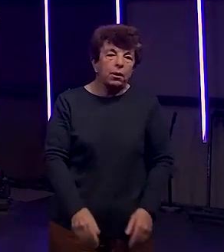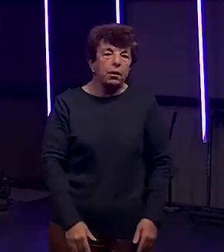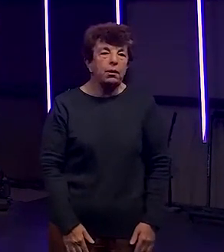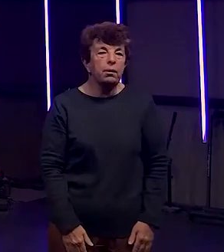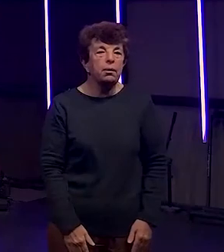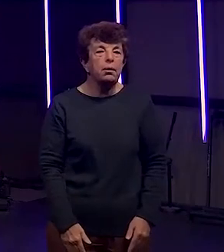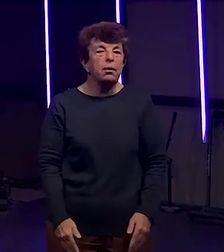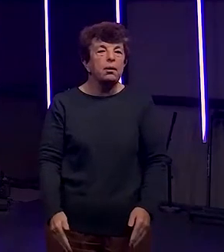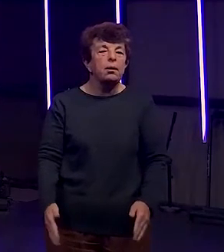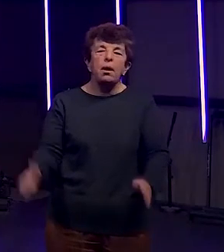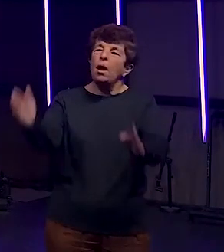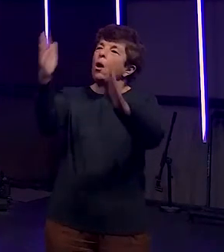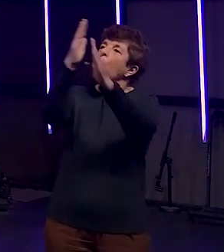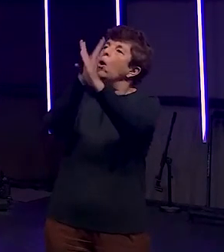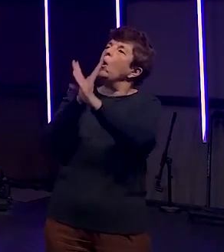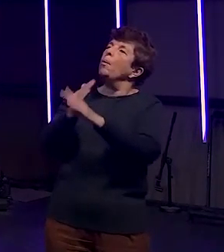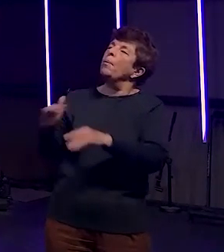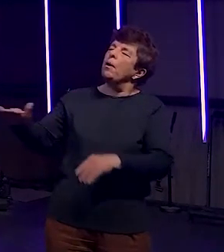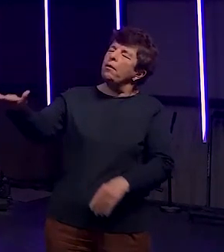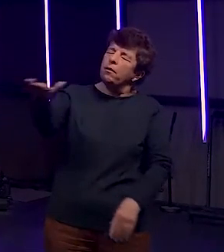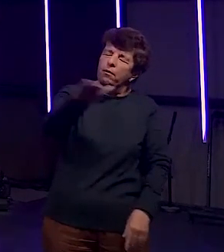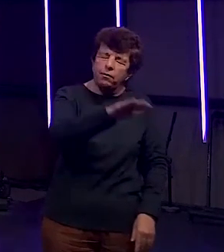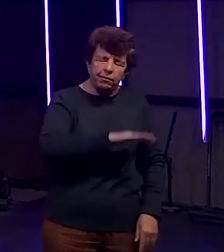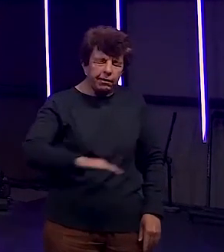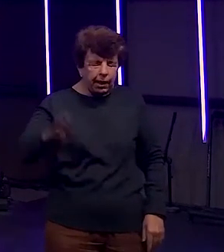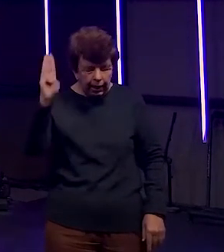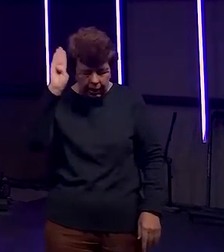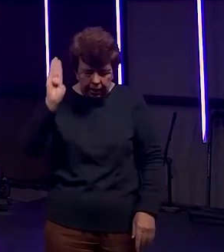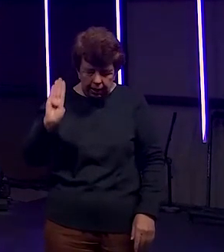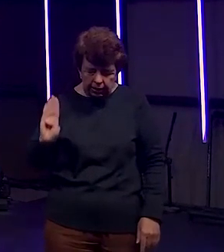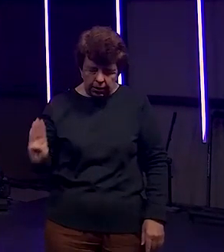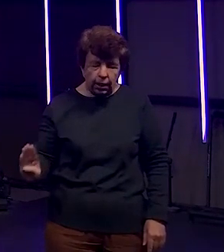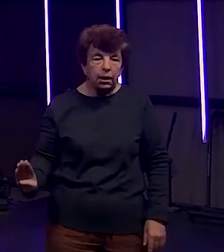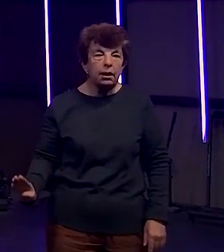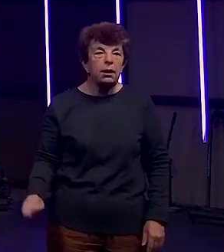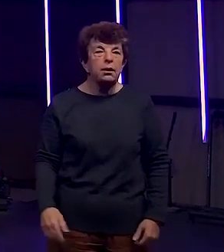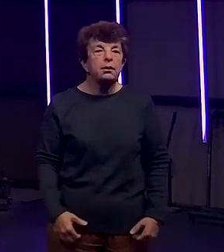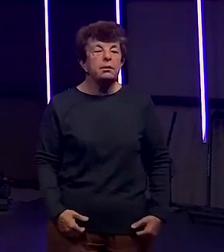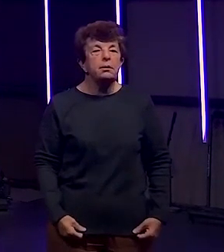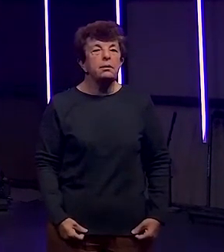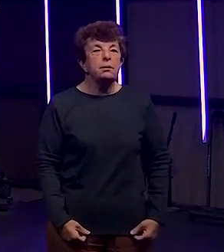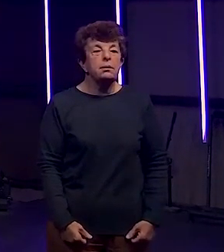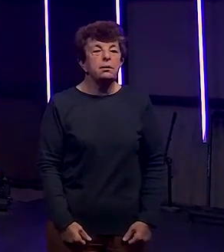The hope of nations